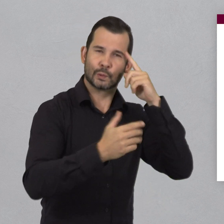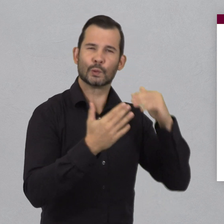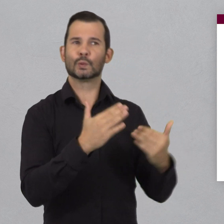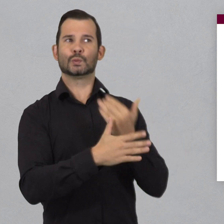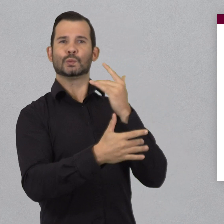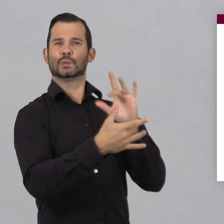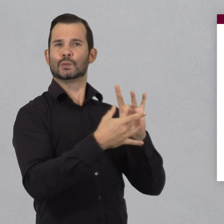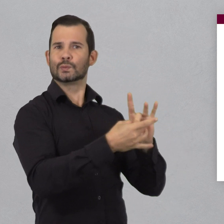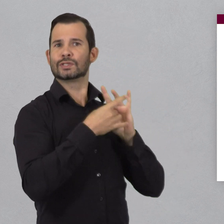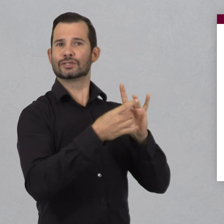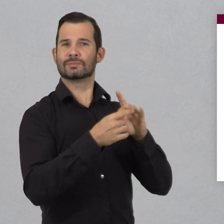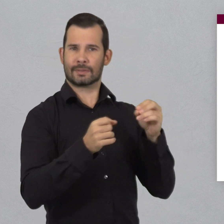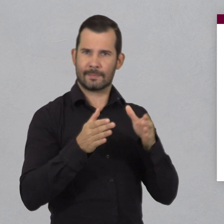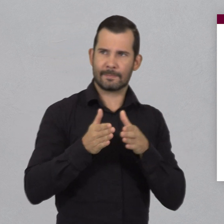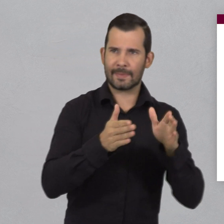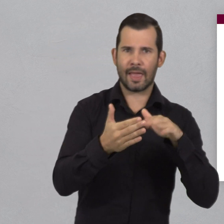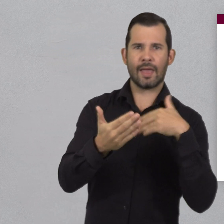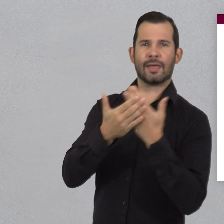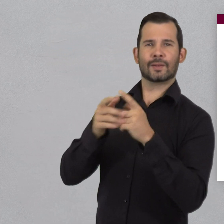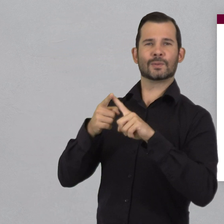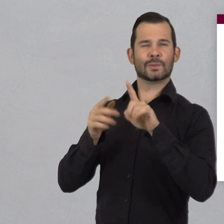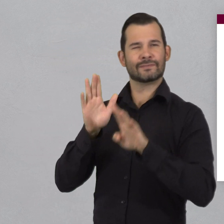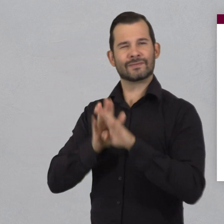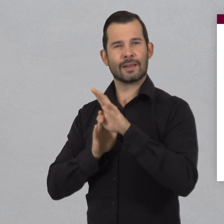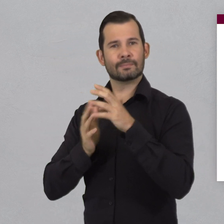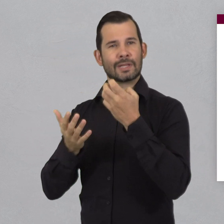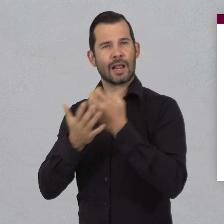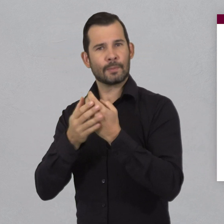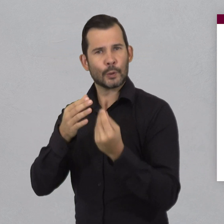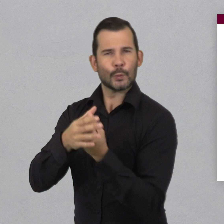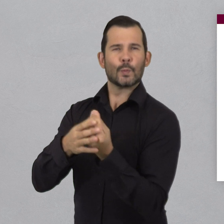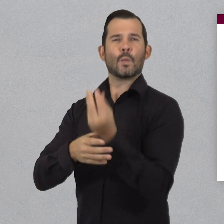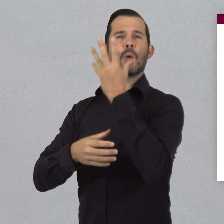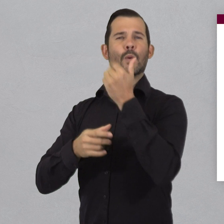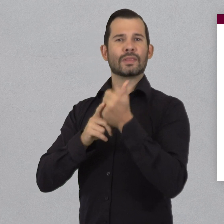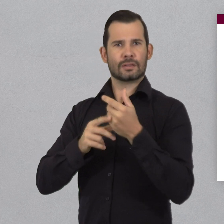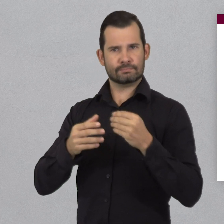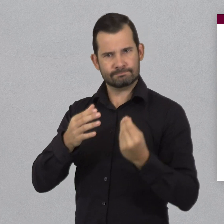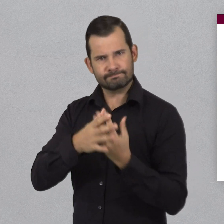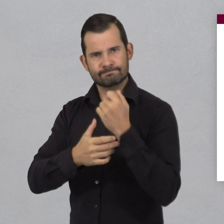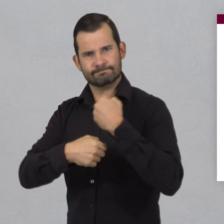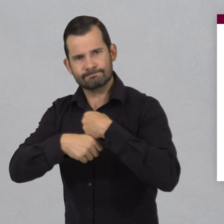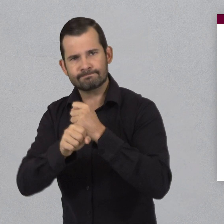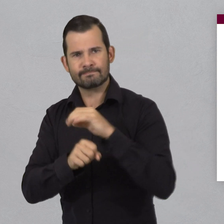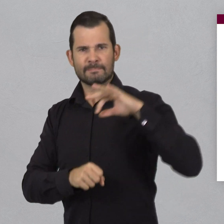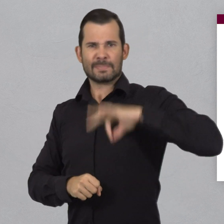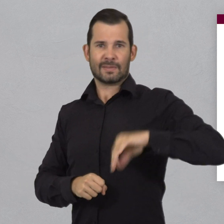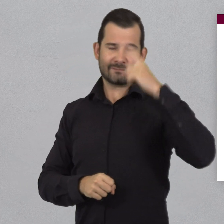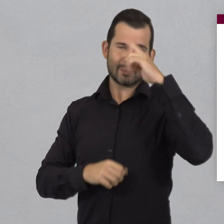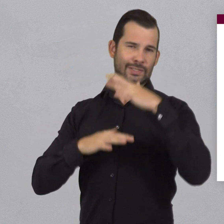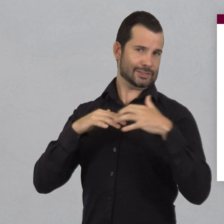for a renewed relationship and is a pathway to development and economic growth that generates